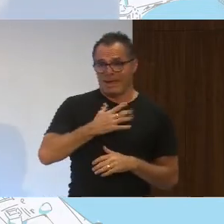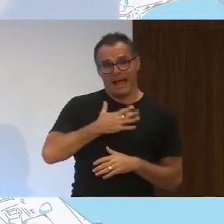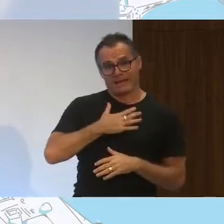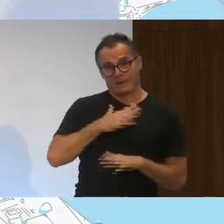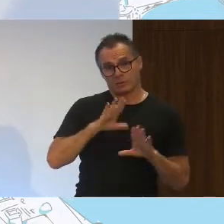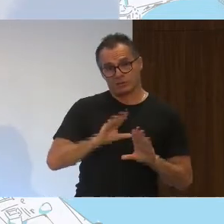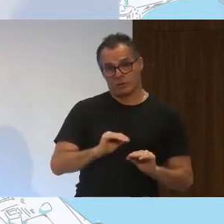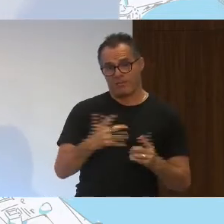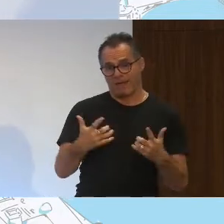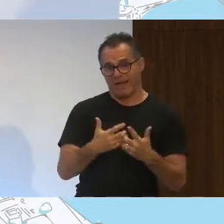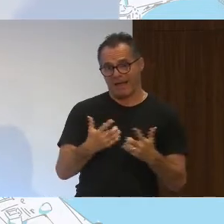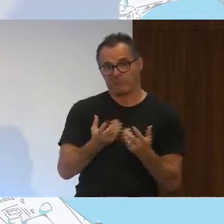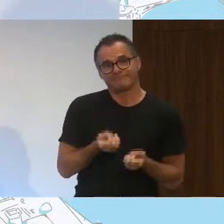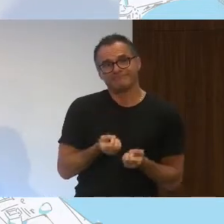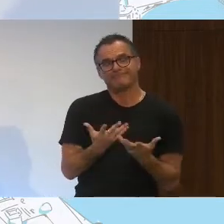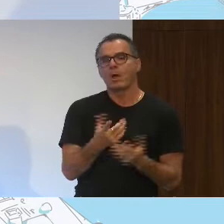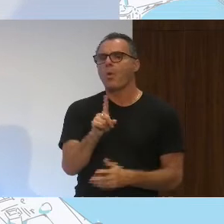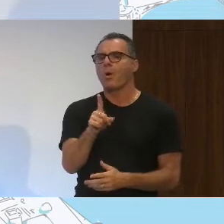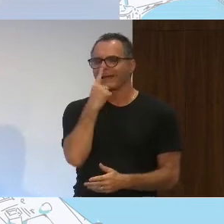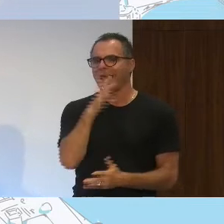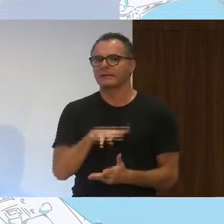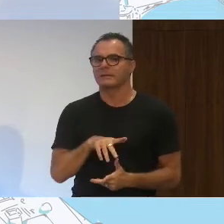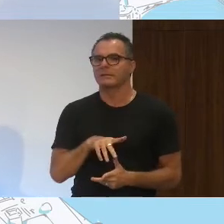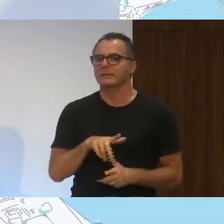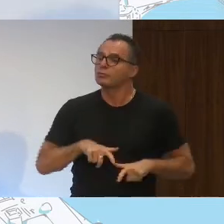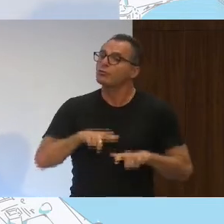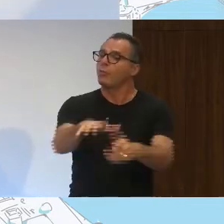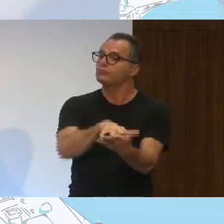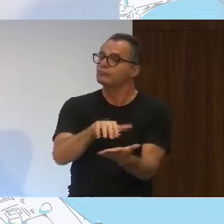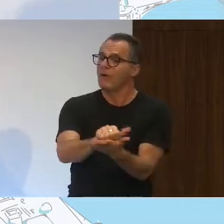the things that actually that can go right. As I said, I work at the University of Derby